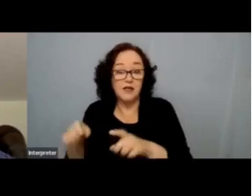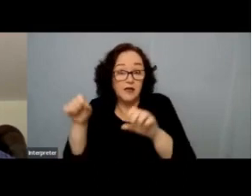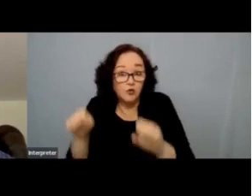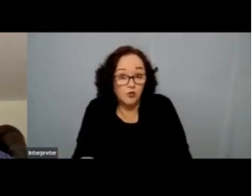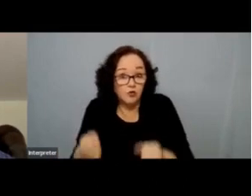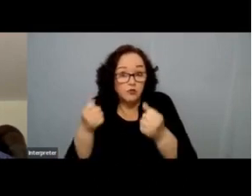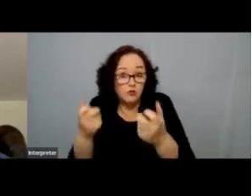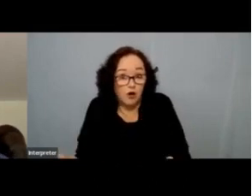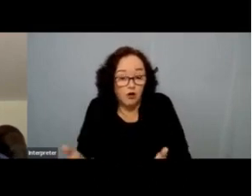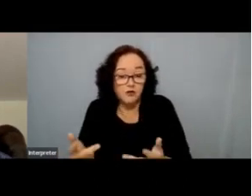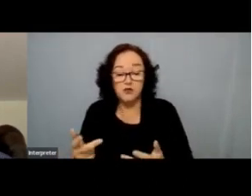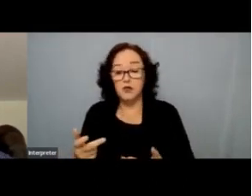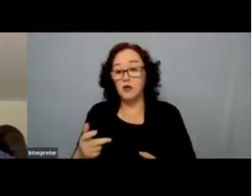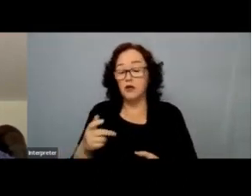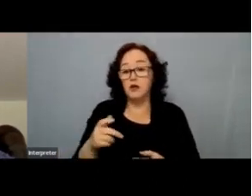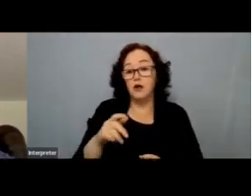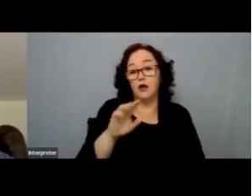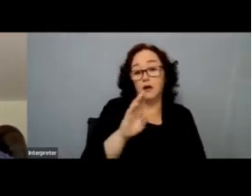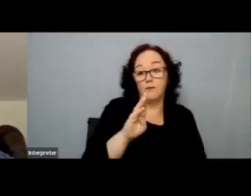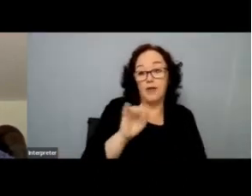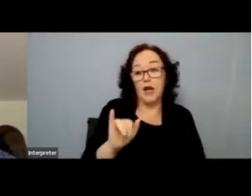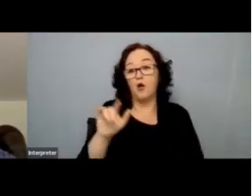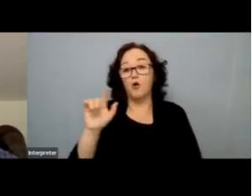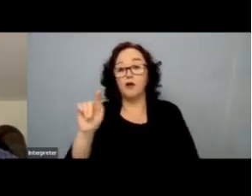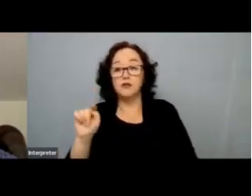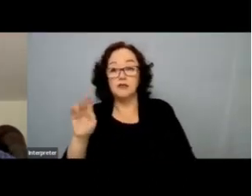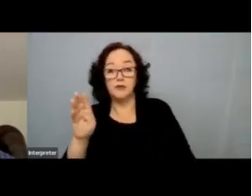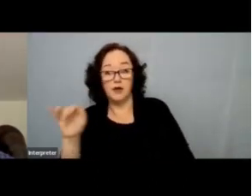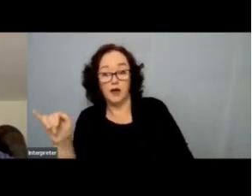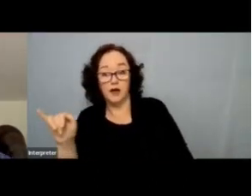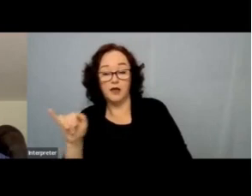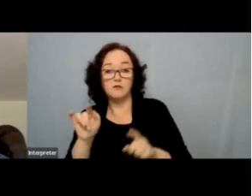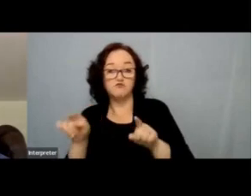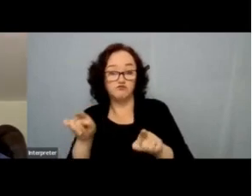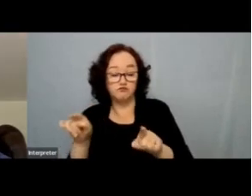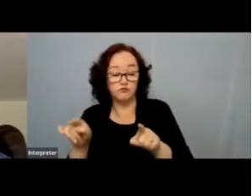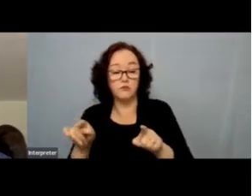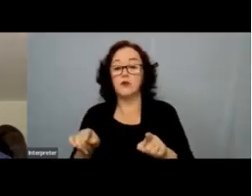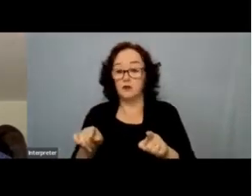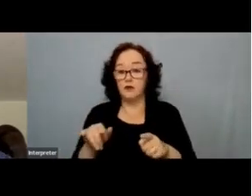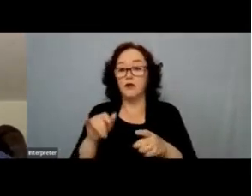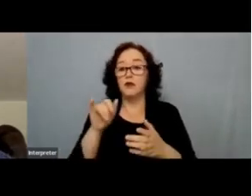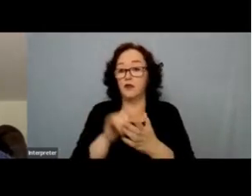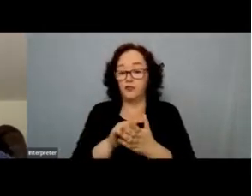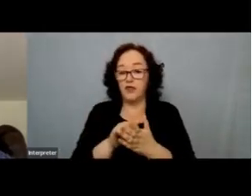traumatic brain injury. And the tool can be found in the brain injury and child welfare best practice supporting materials.